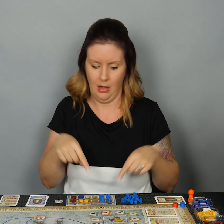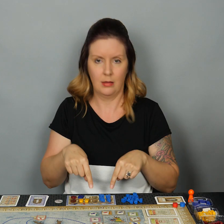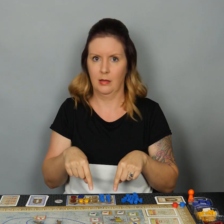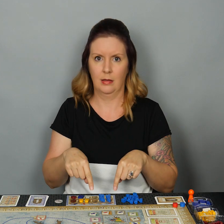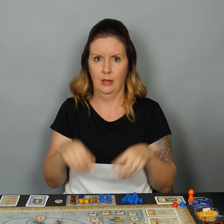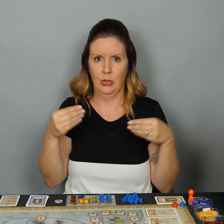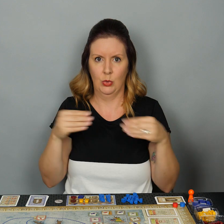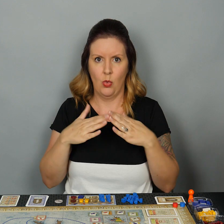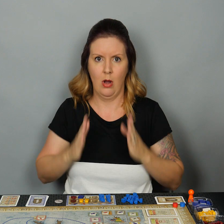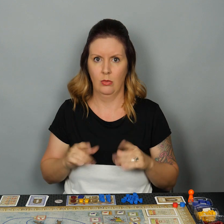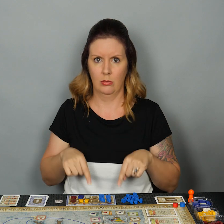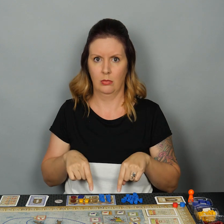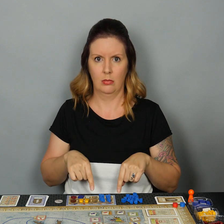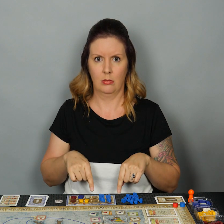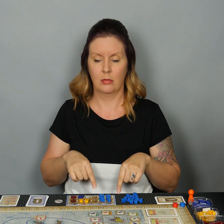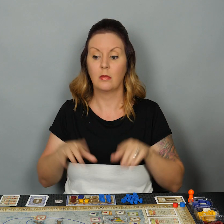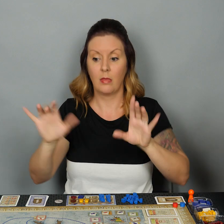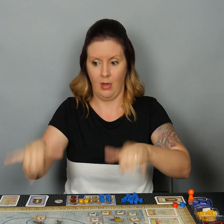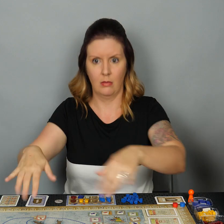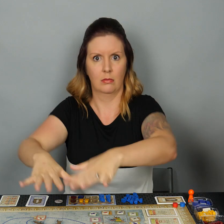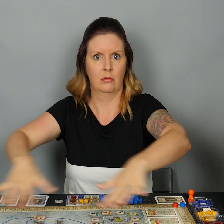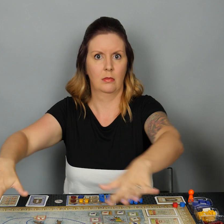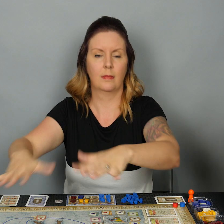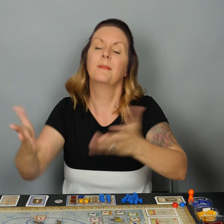You don’t include any colonists you have in your store house.